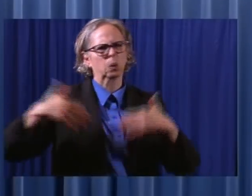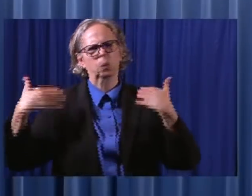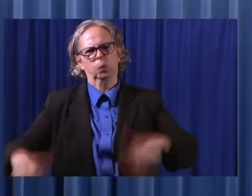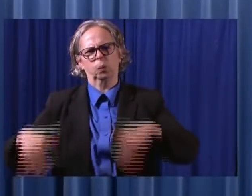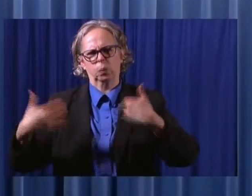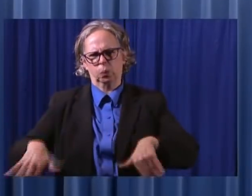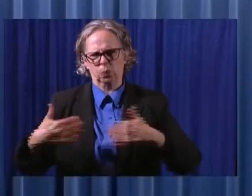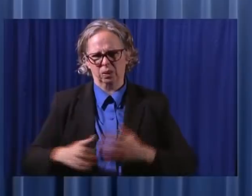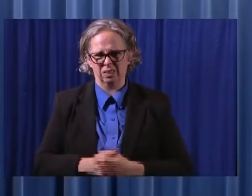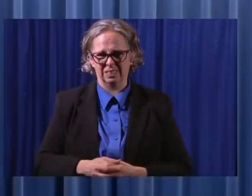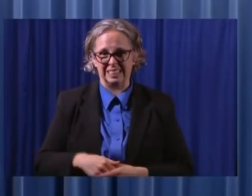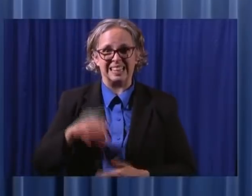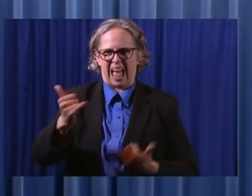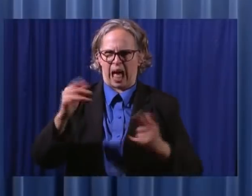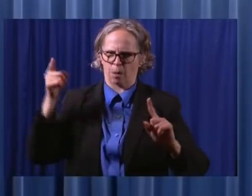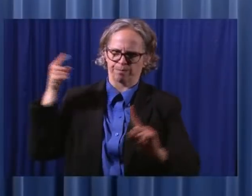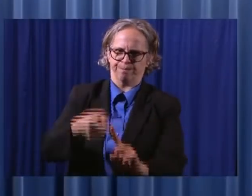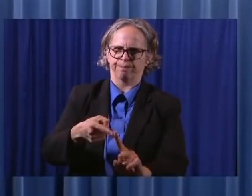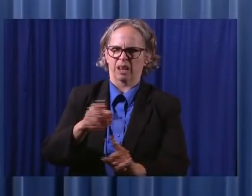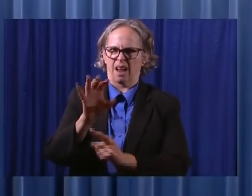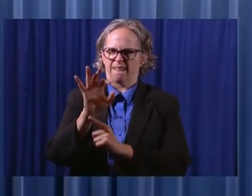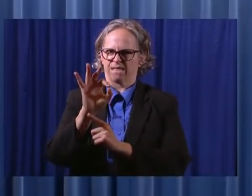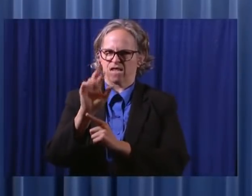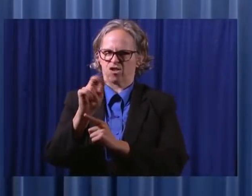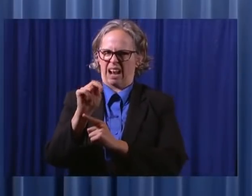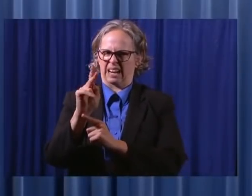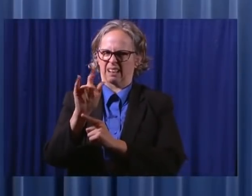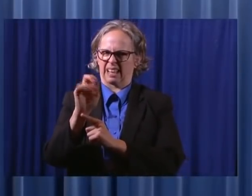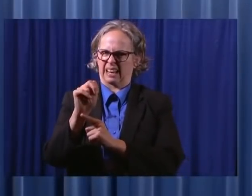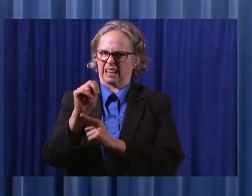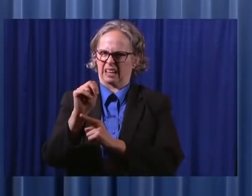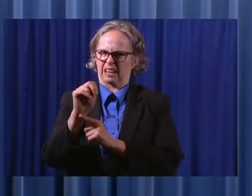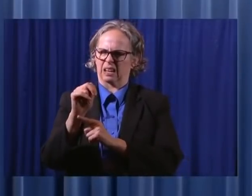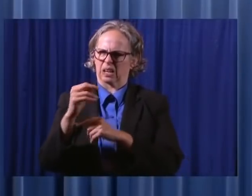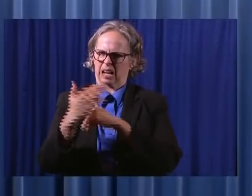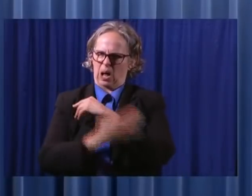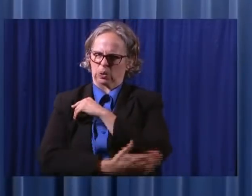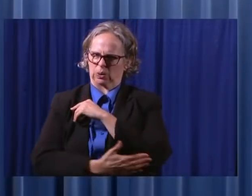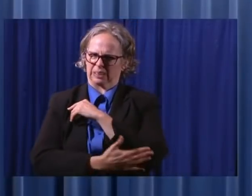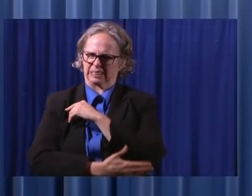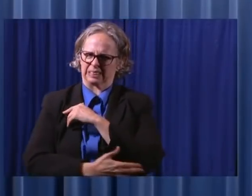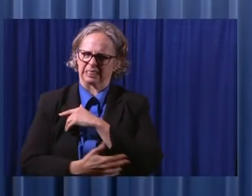THREE WEEKS. LET'S TURN TO FRANKLIN COUNTY.